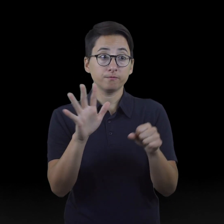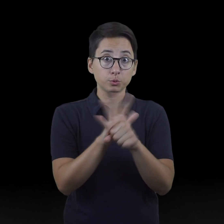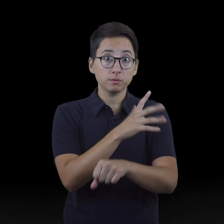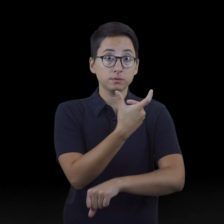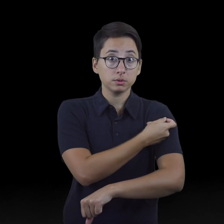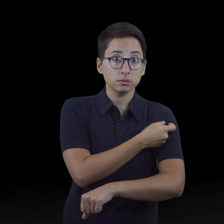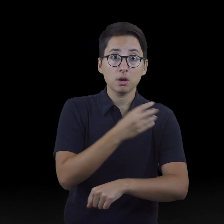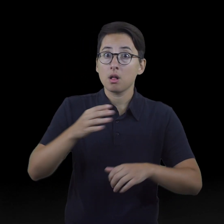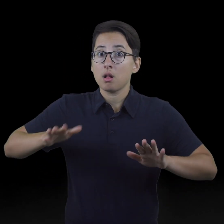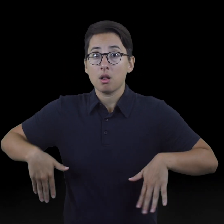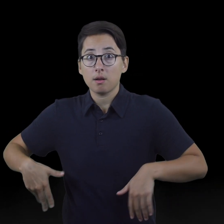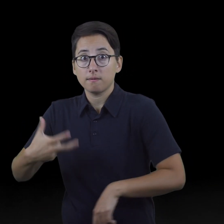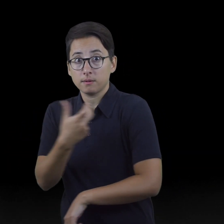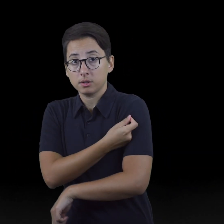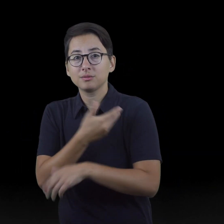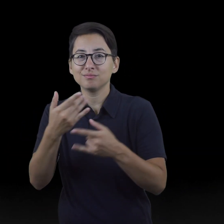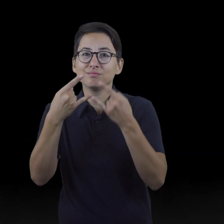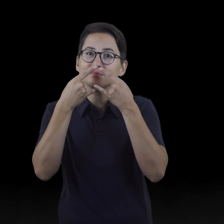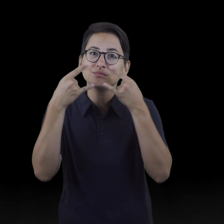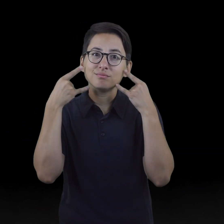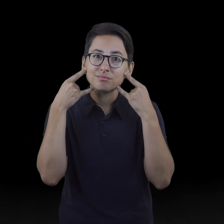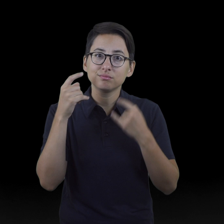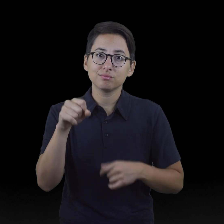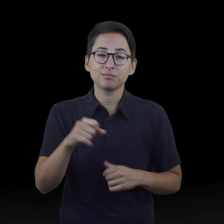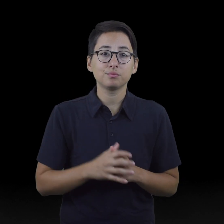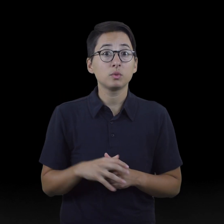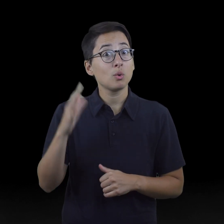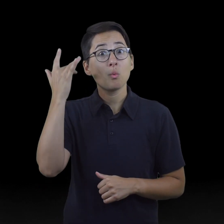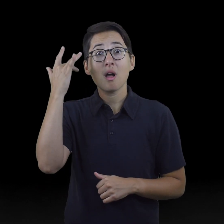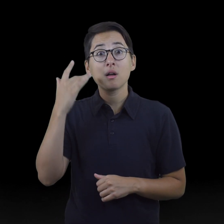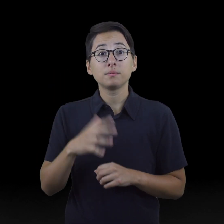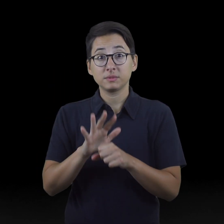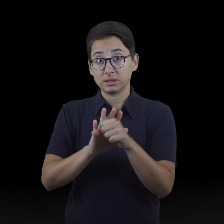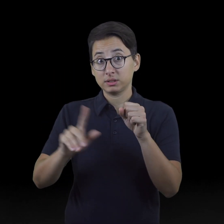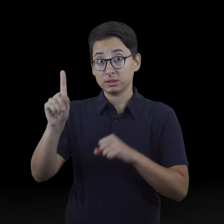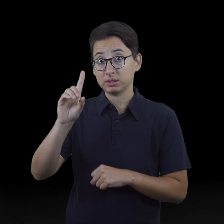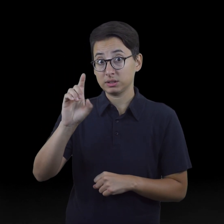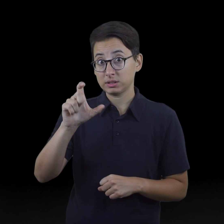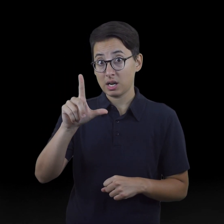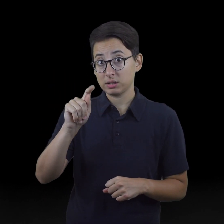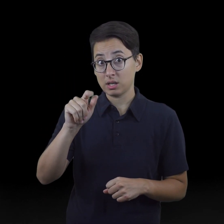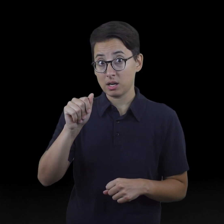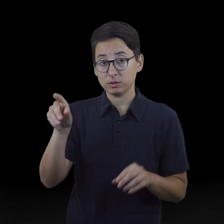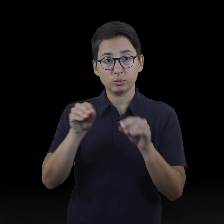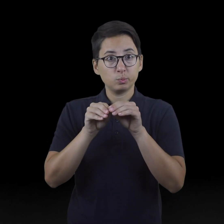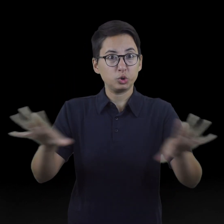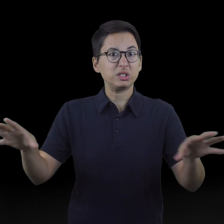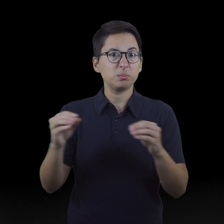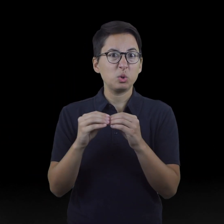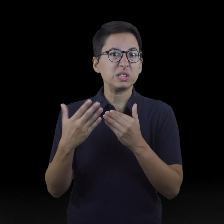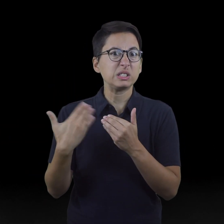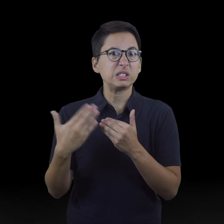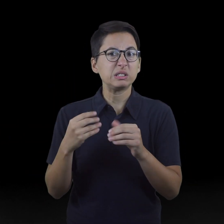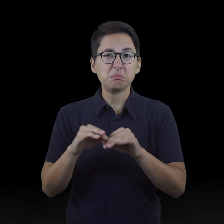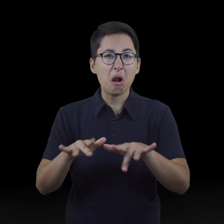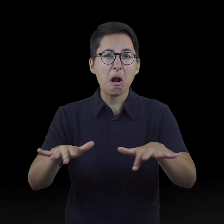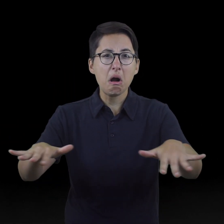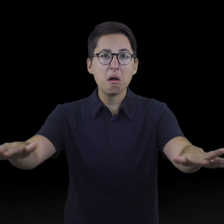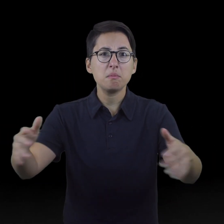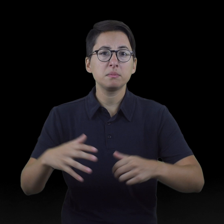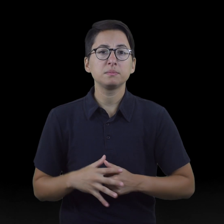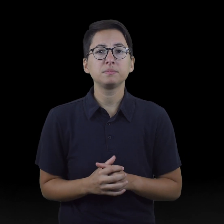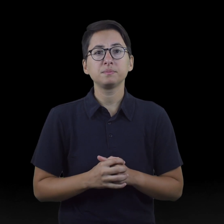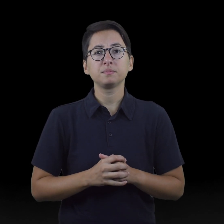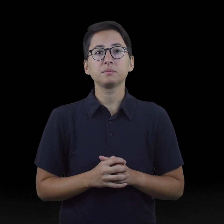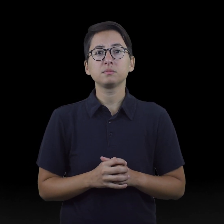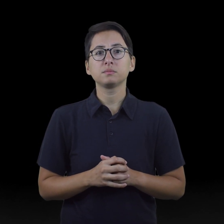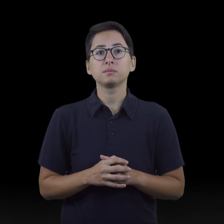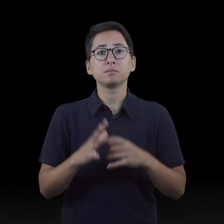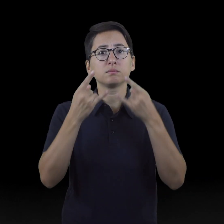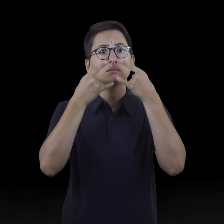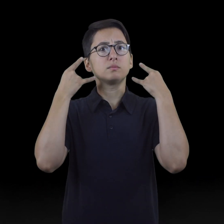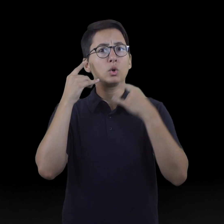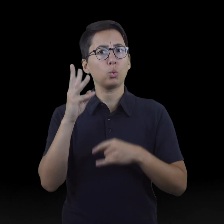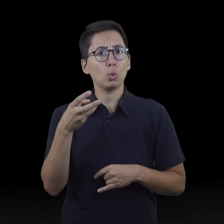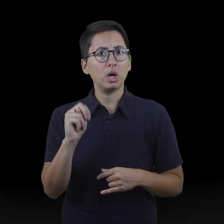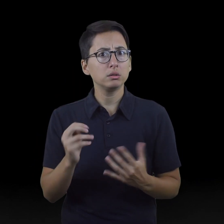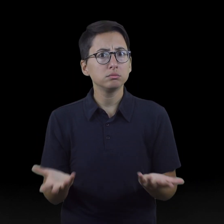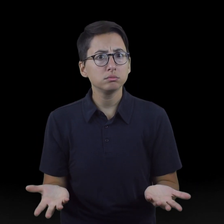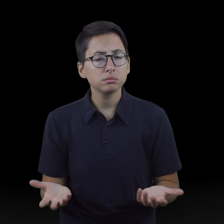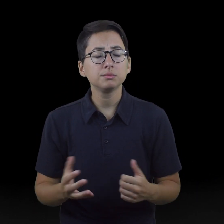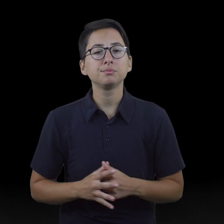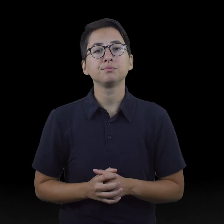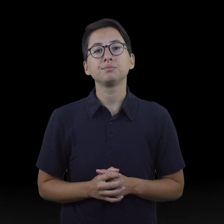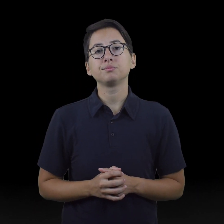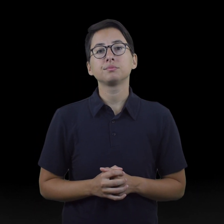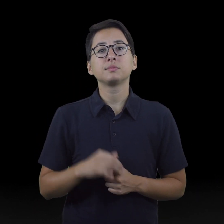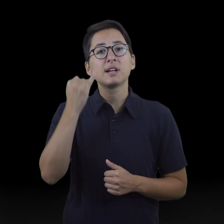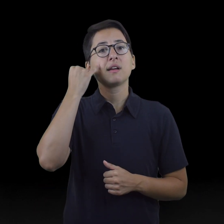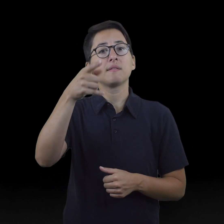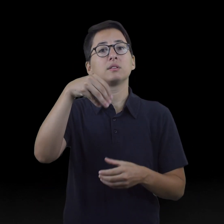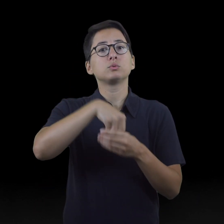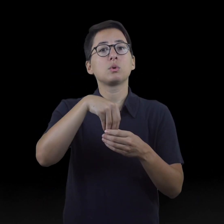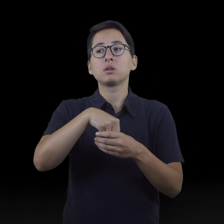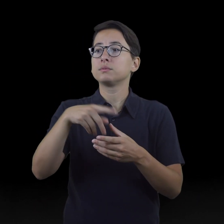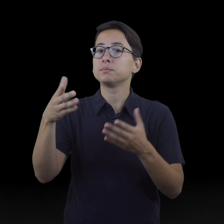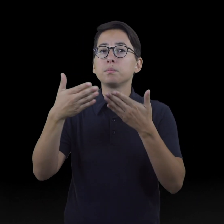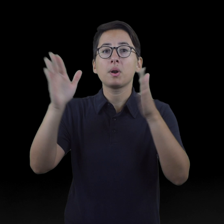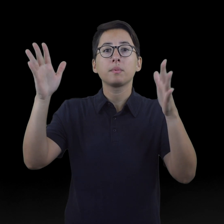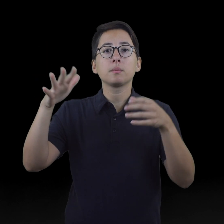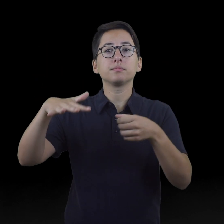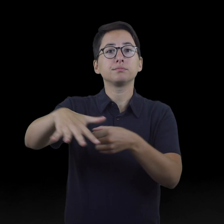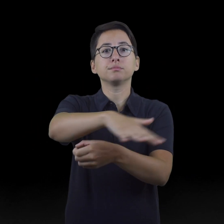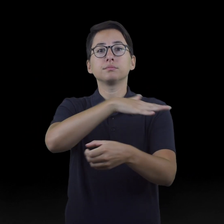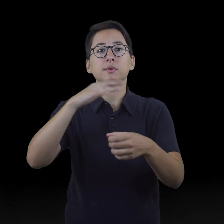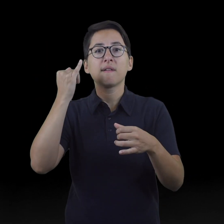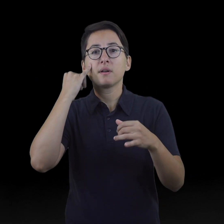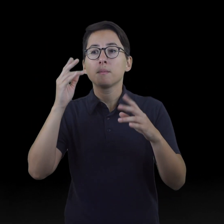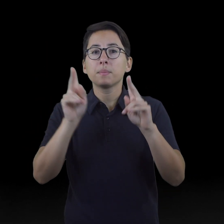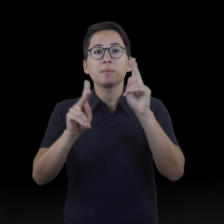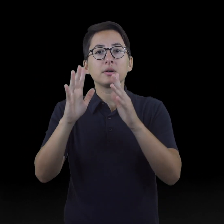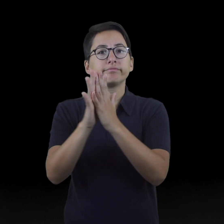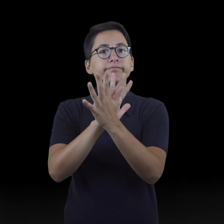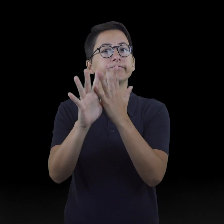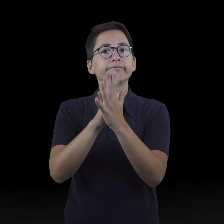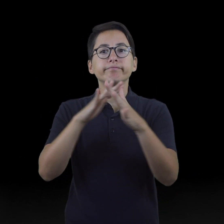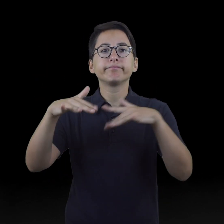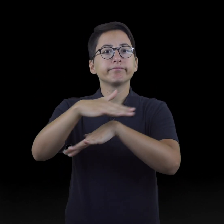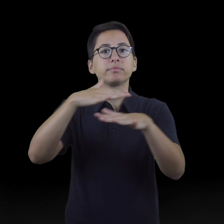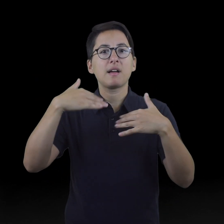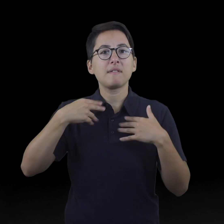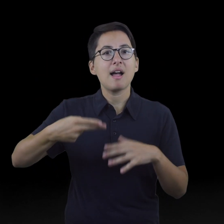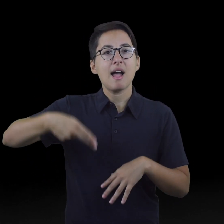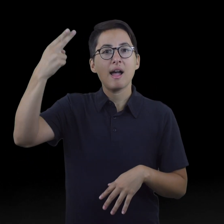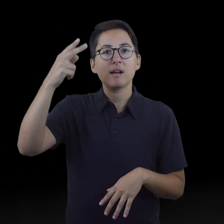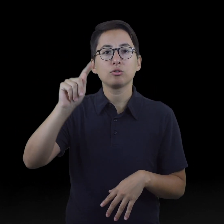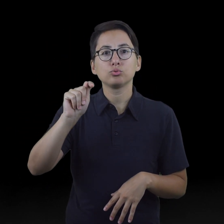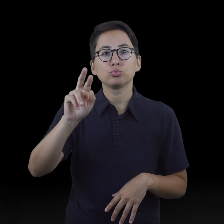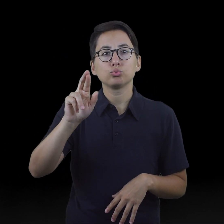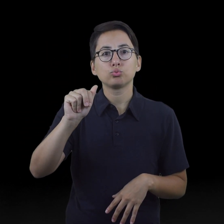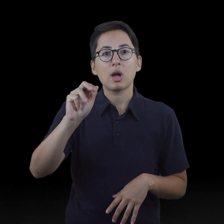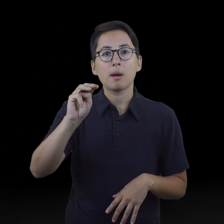● Indoors in public places if you are in an area of substantial or high transmission.